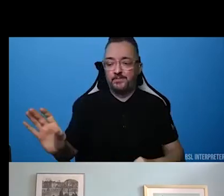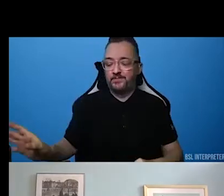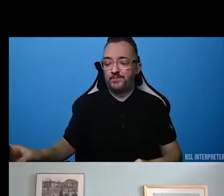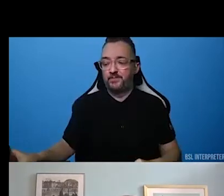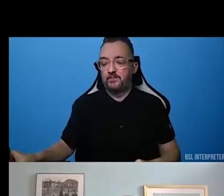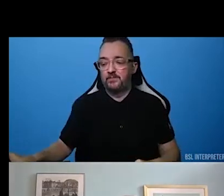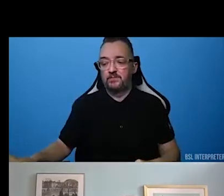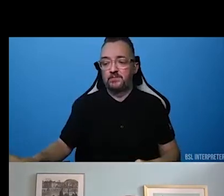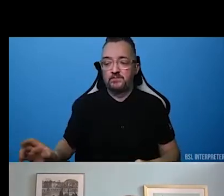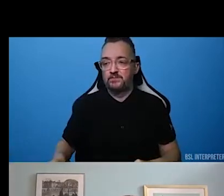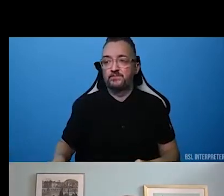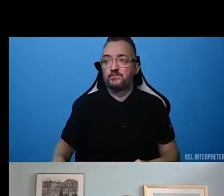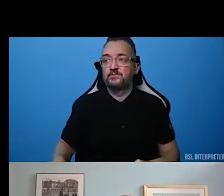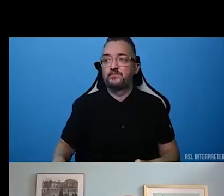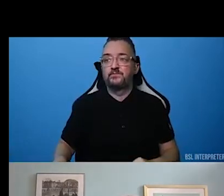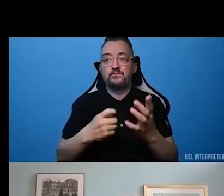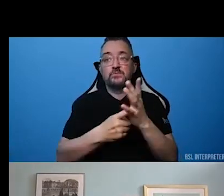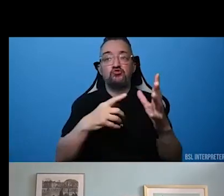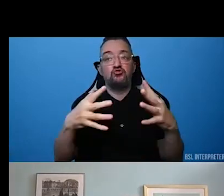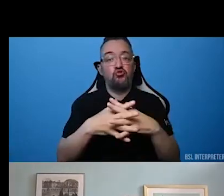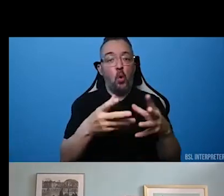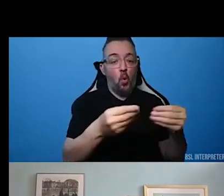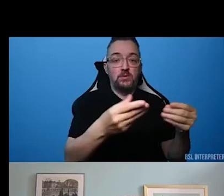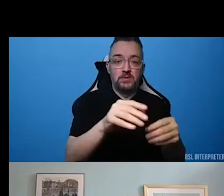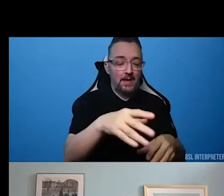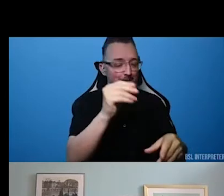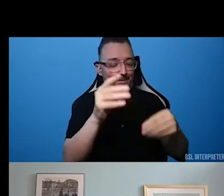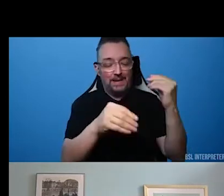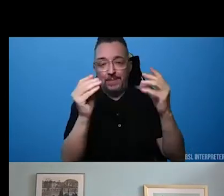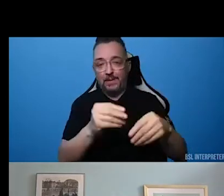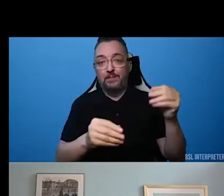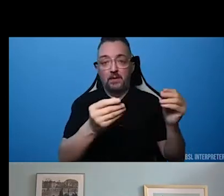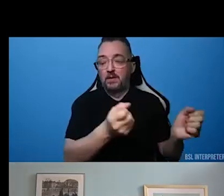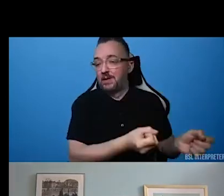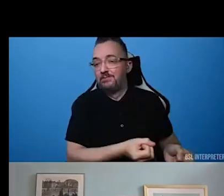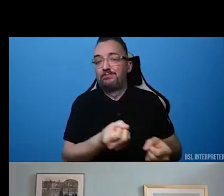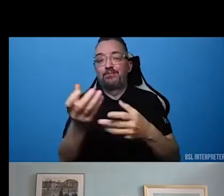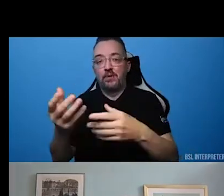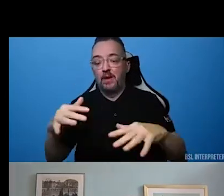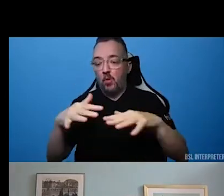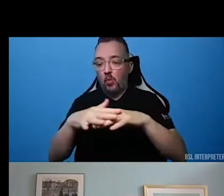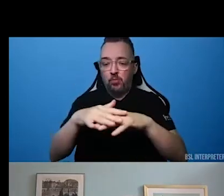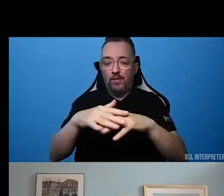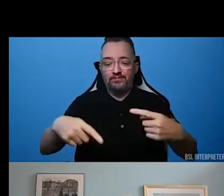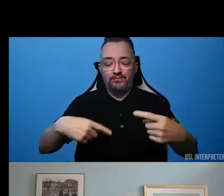So raw cotton was picked by enslaved people and plantations in the colonies and transported to be woven and spun by waged workers